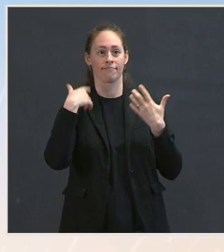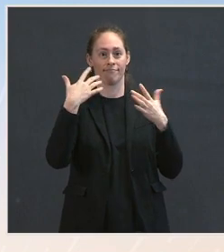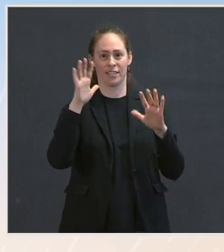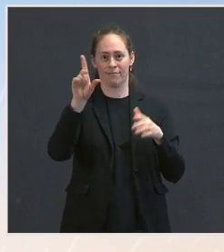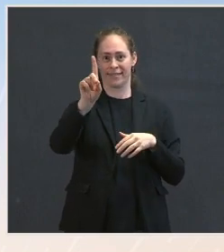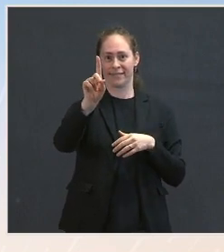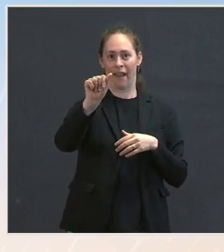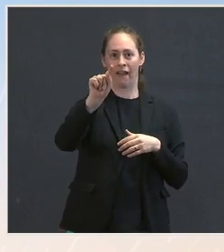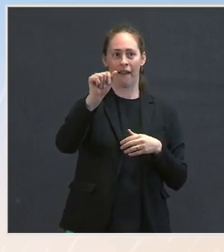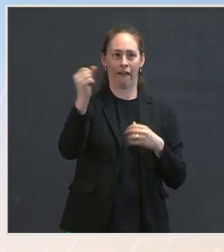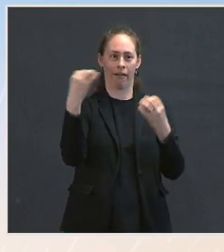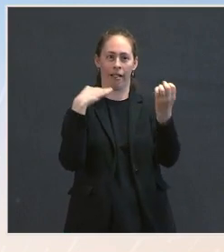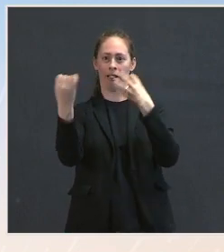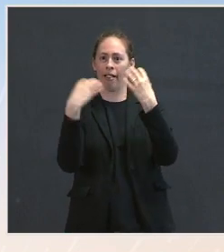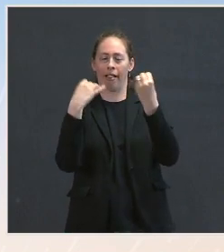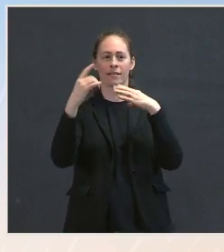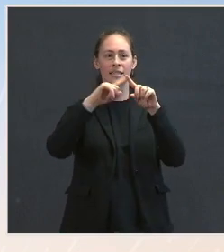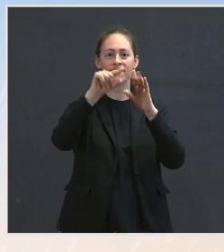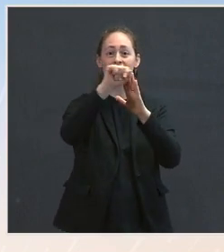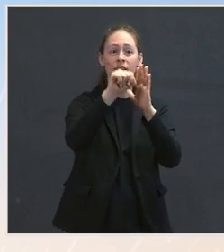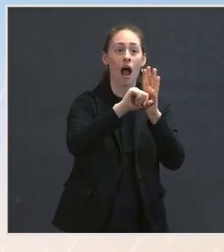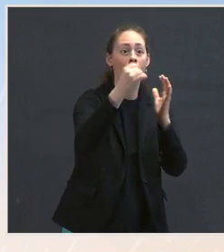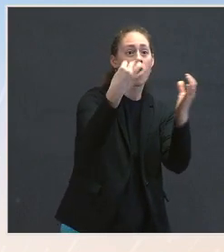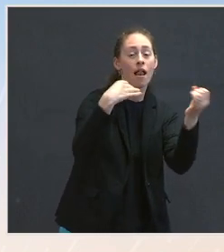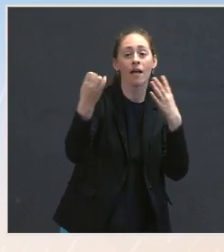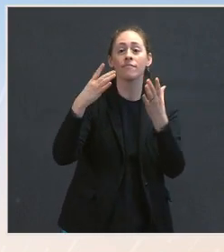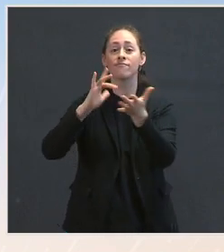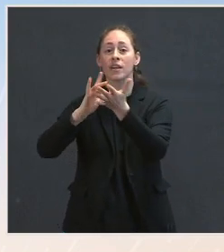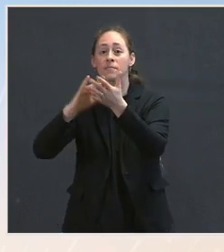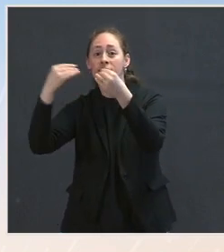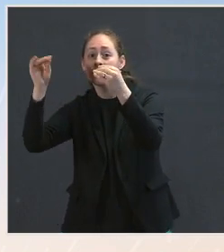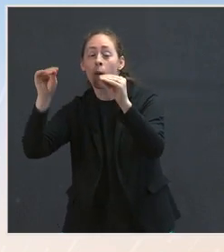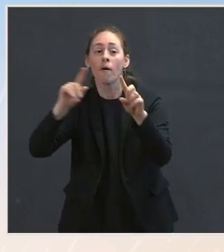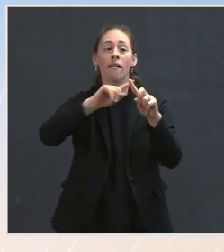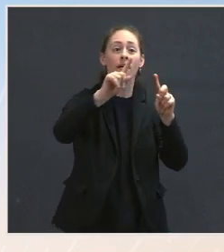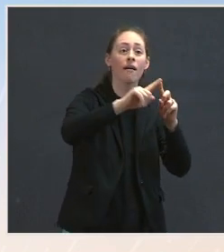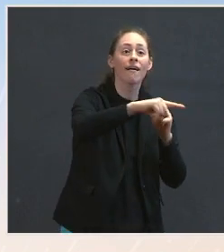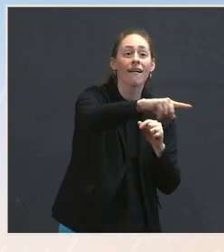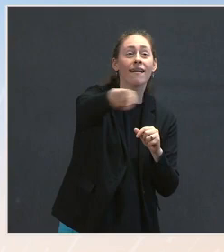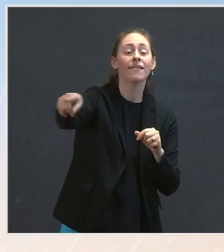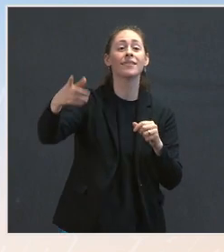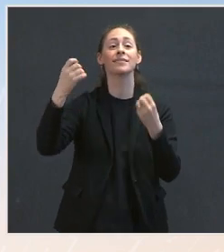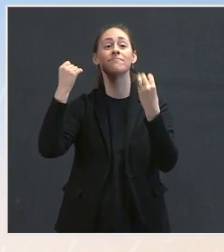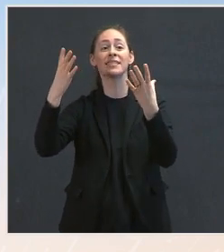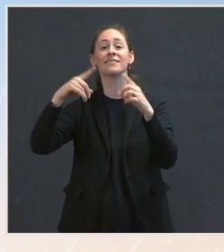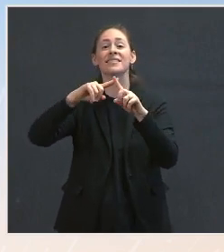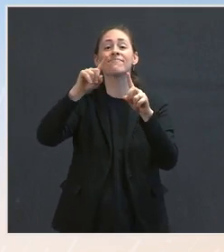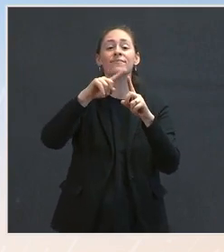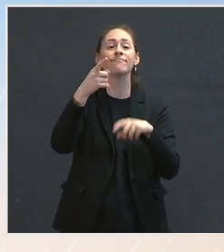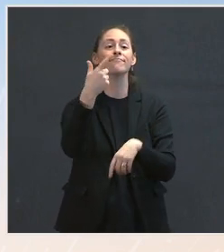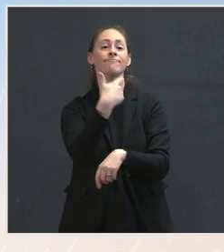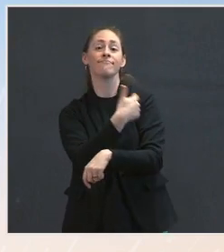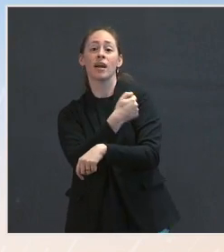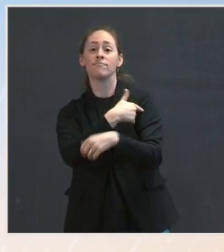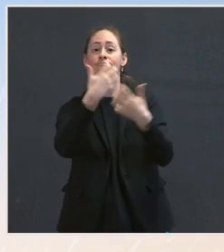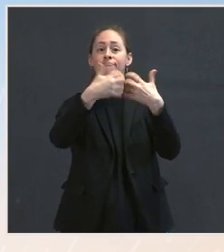from states, from pharmacies, from mass vaccination sites -- that we hit that point --